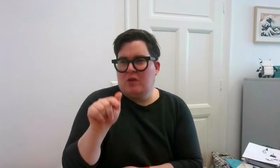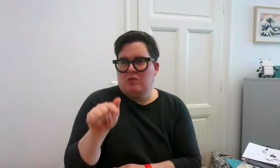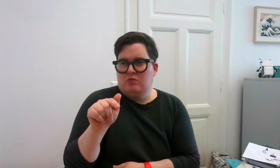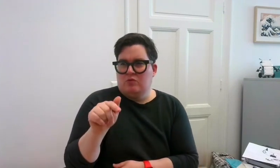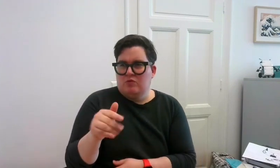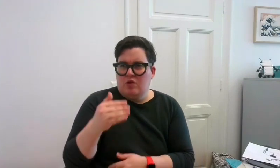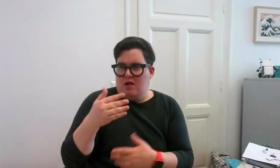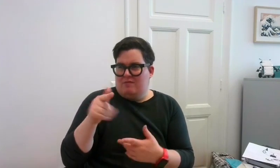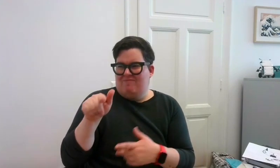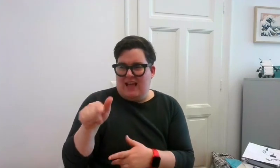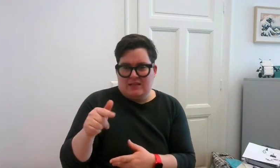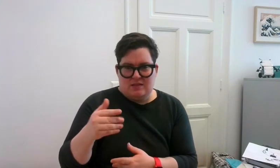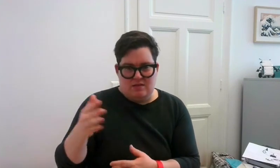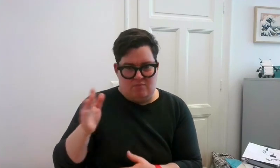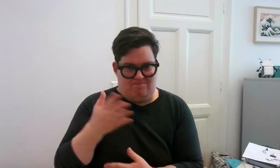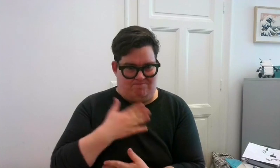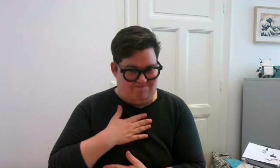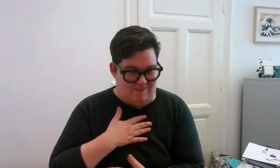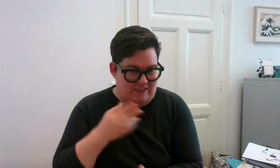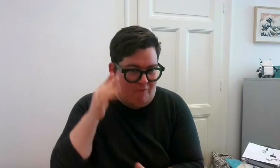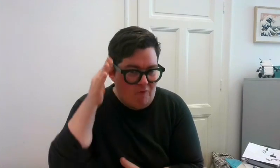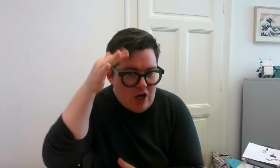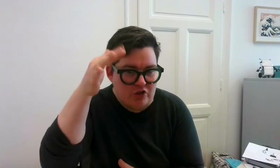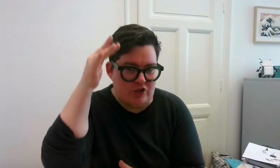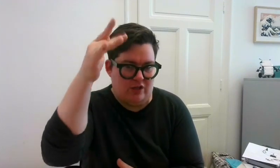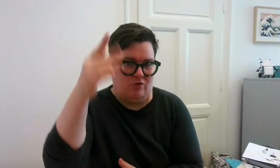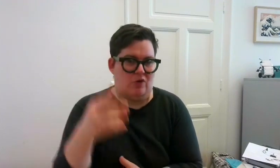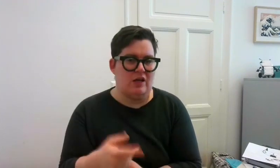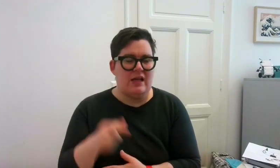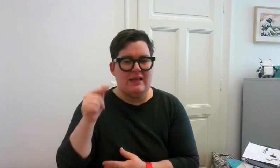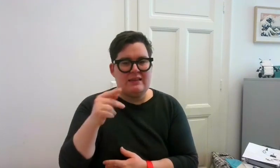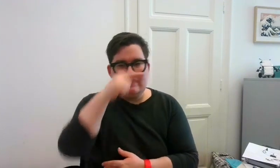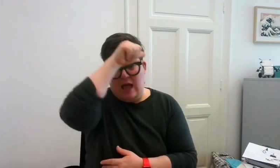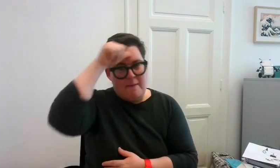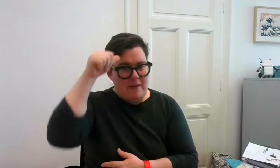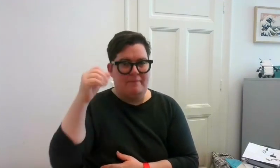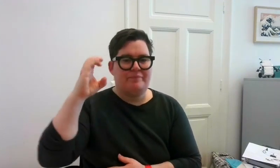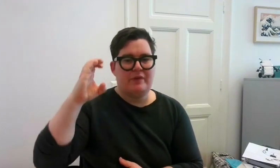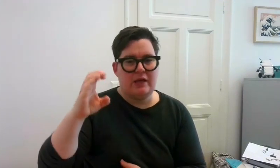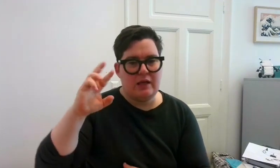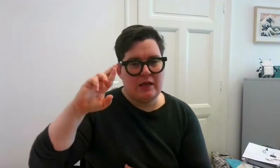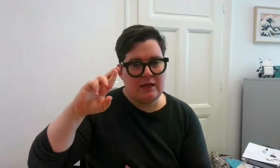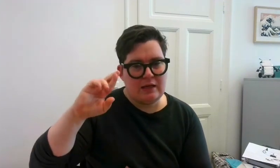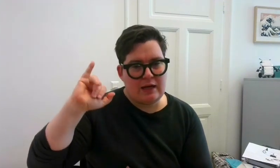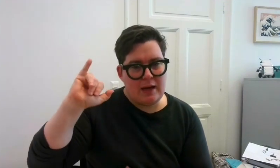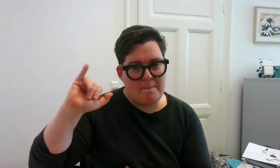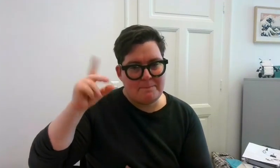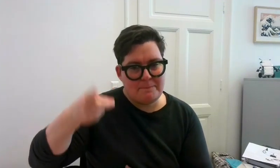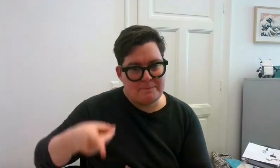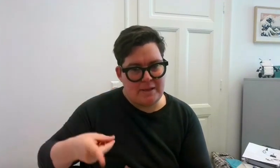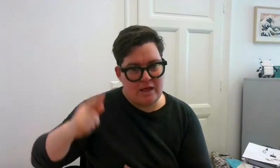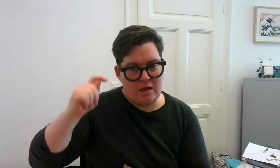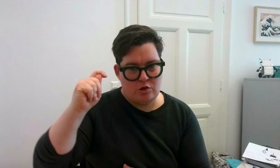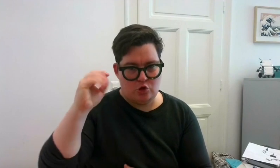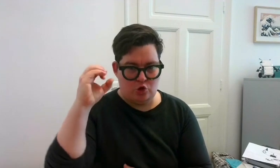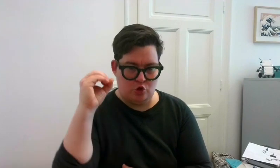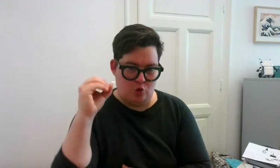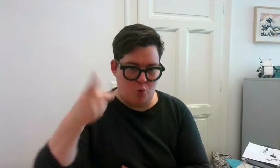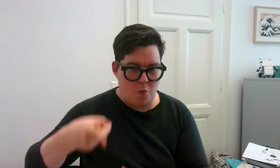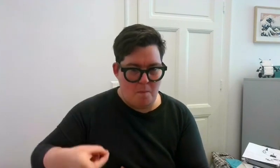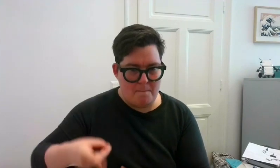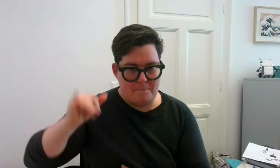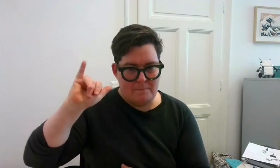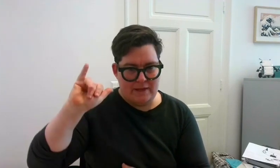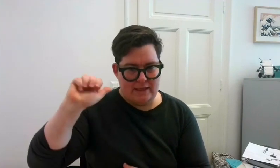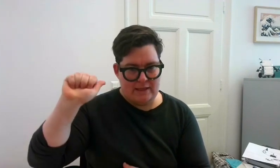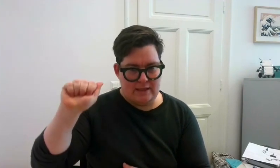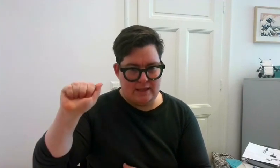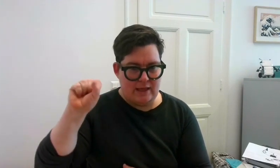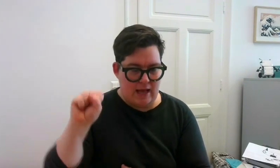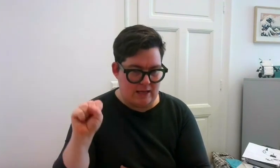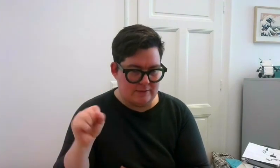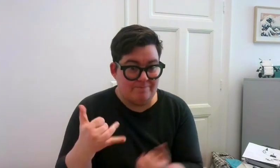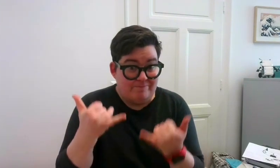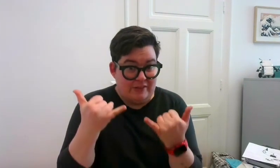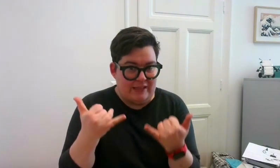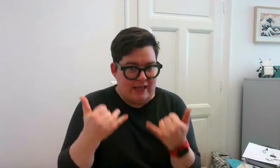Those lead to our idea of criptopias.